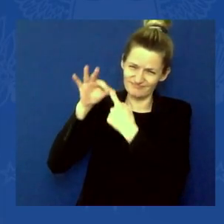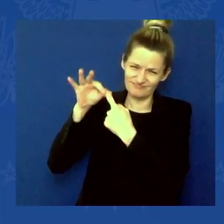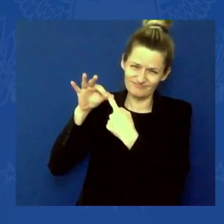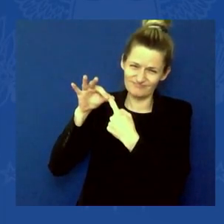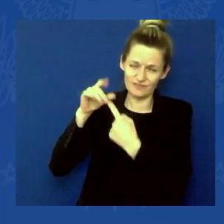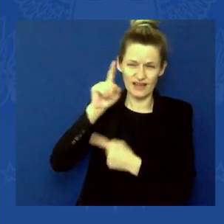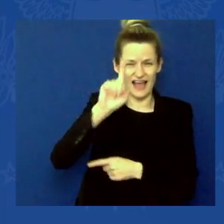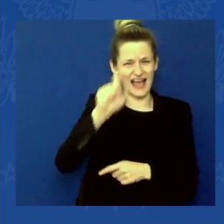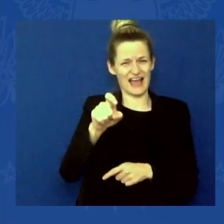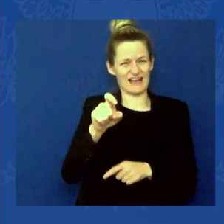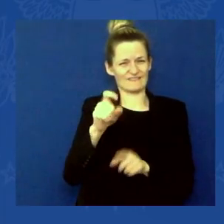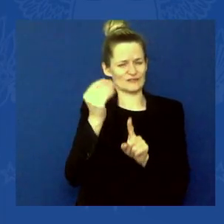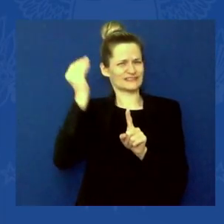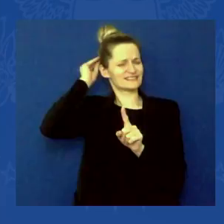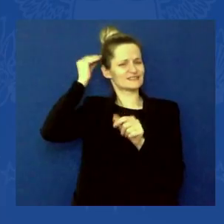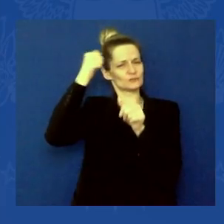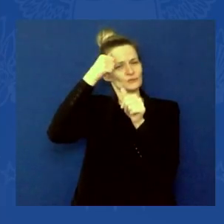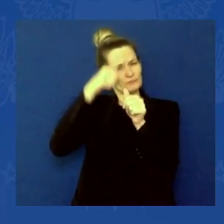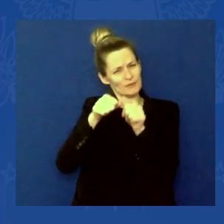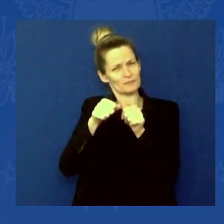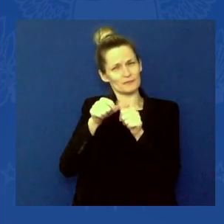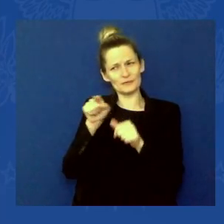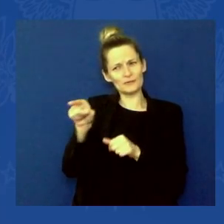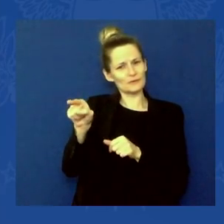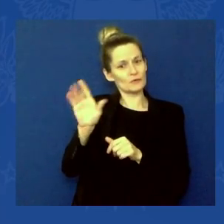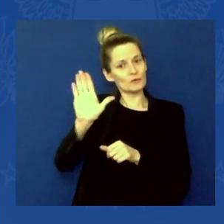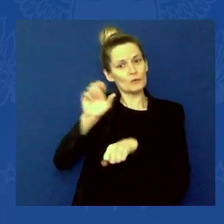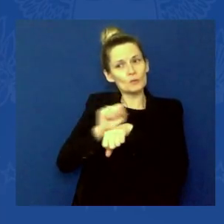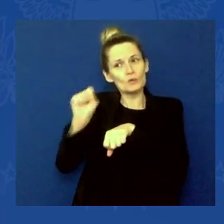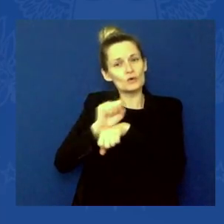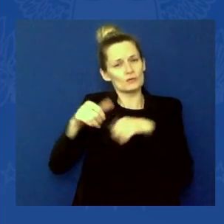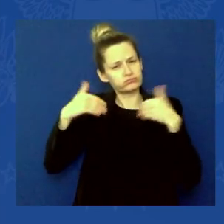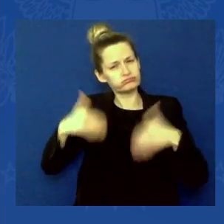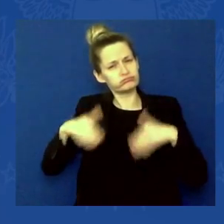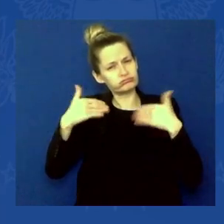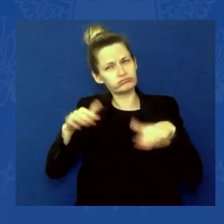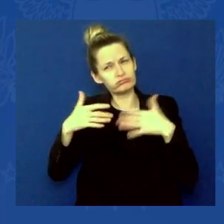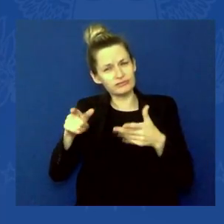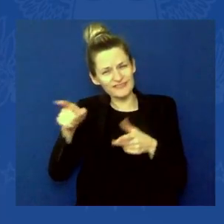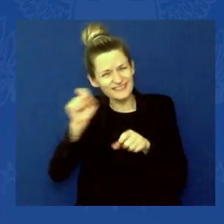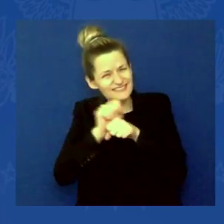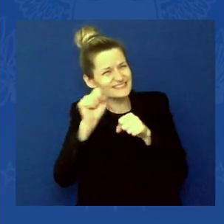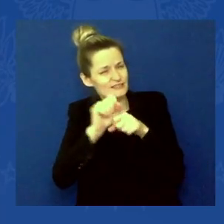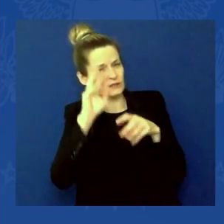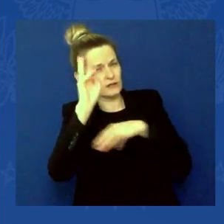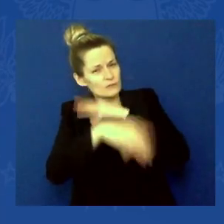who are helping this effort. I just want to thank you, and I'll keep you informed every day as we move forward.